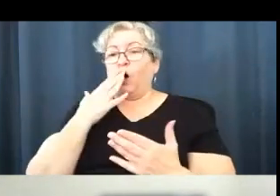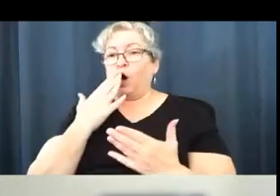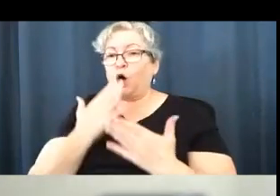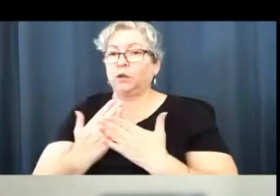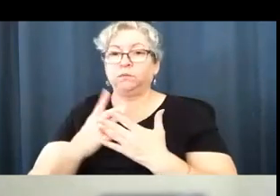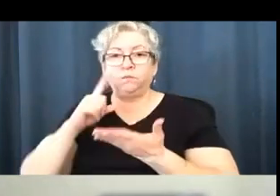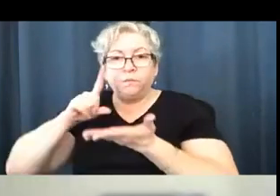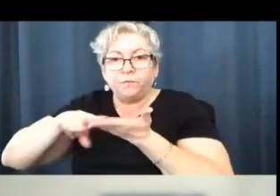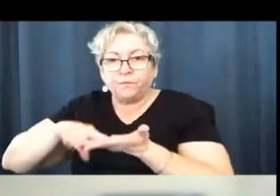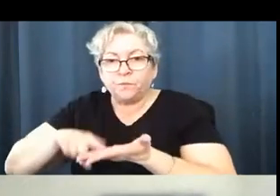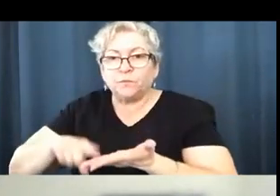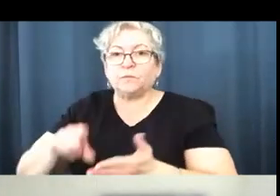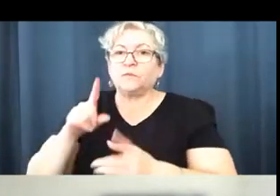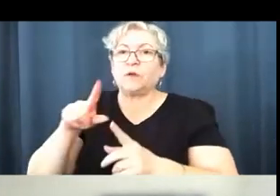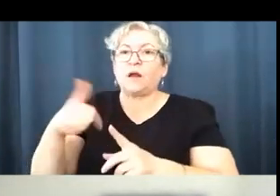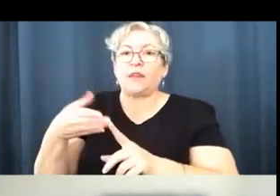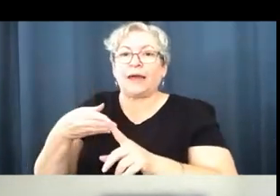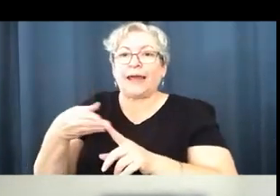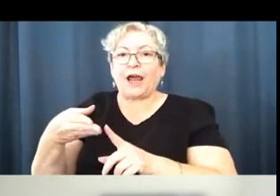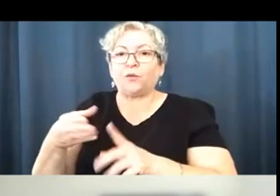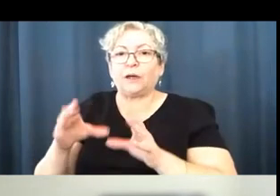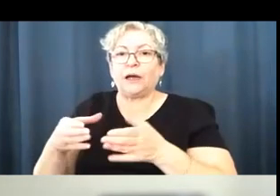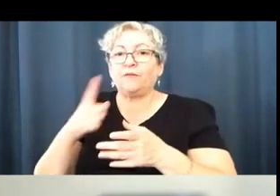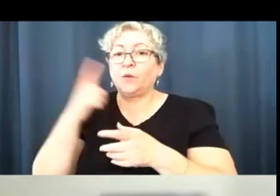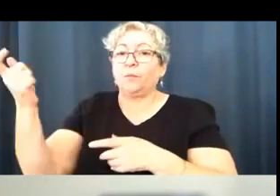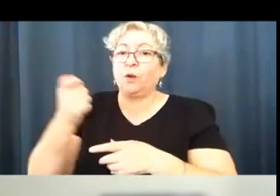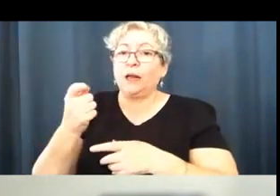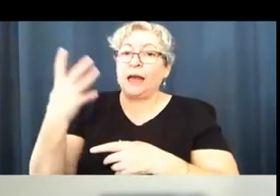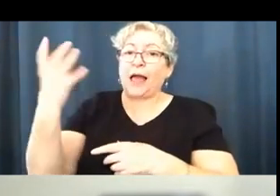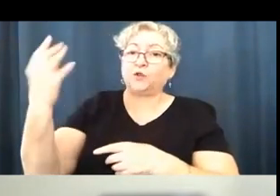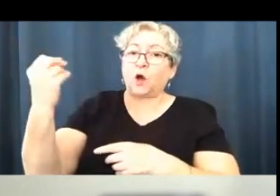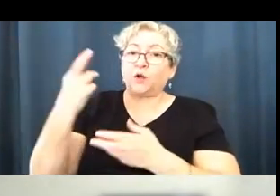and this is another area. If you're gonna bring in external resources, have them focus here next.